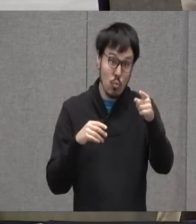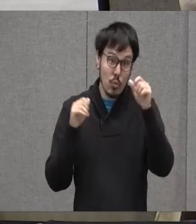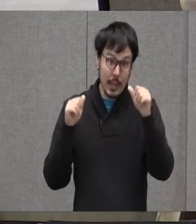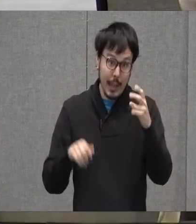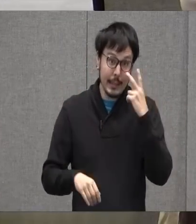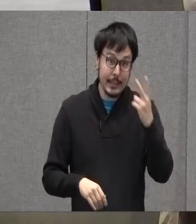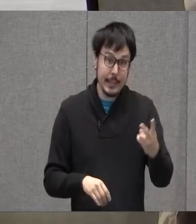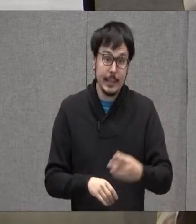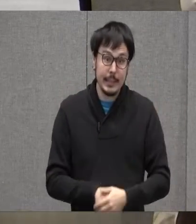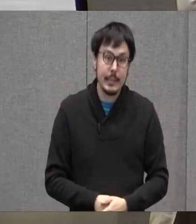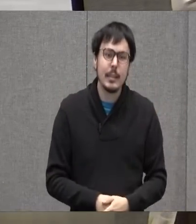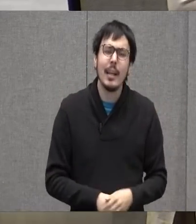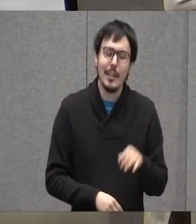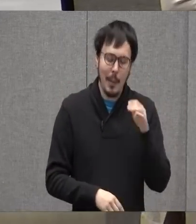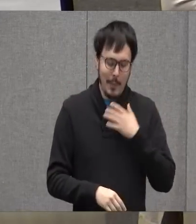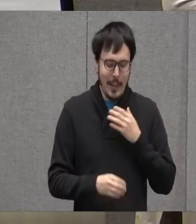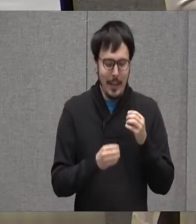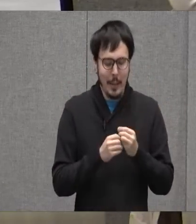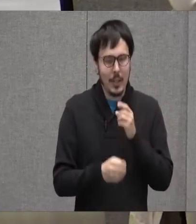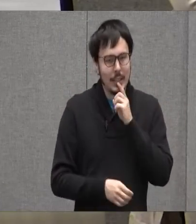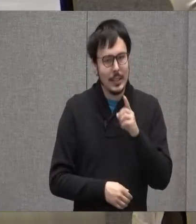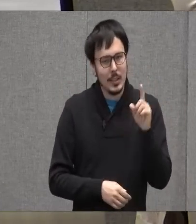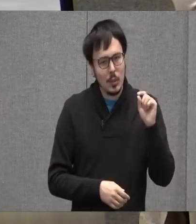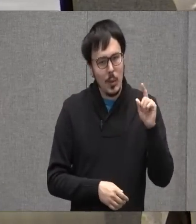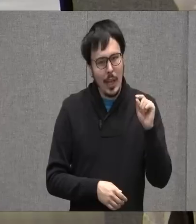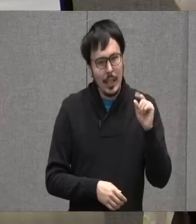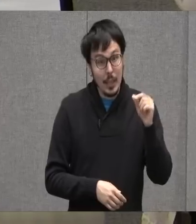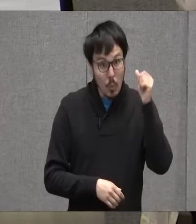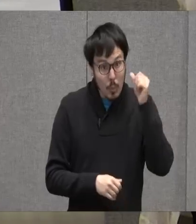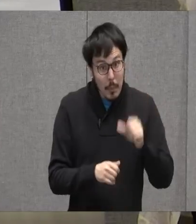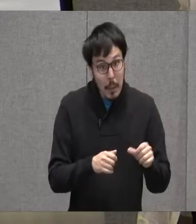Remember when I got to 10, I was halfway there.